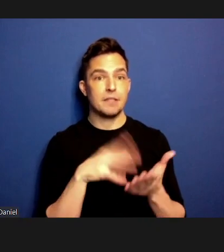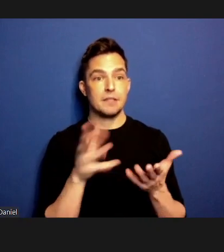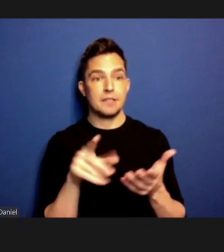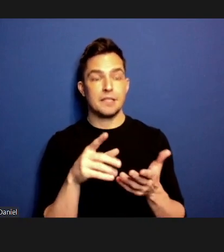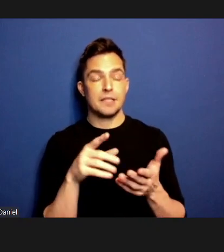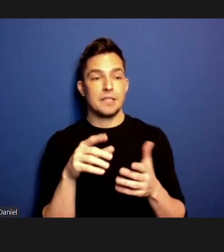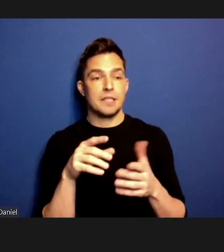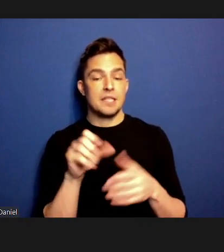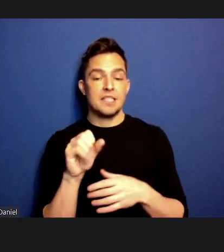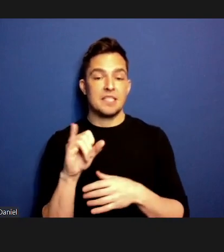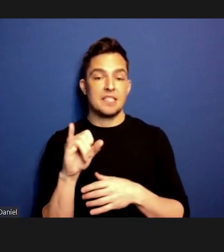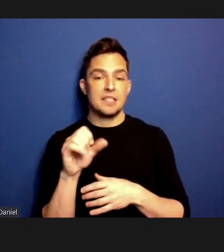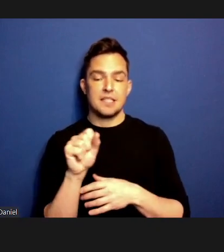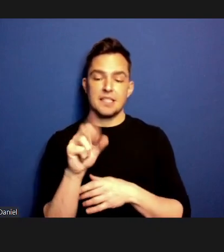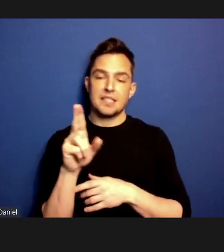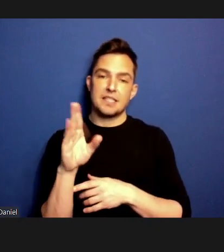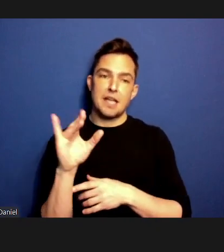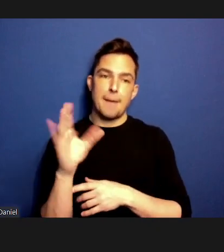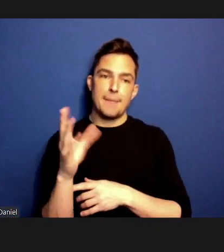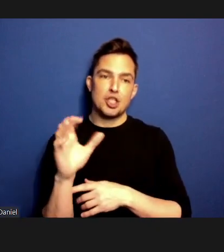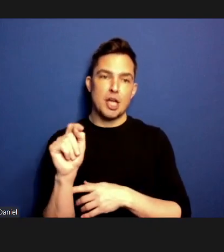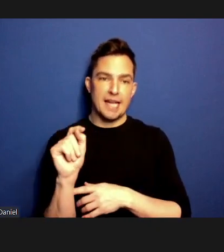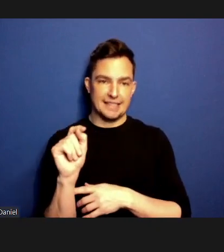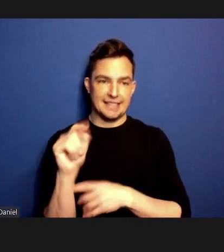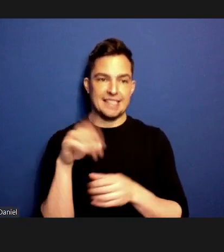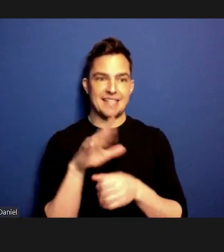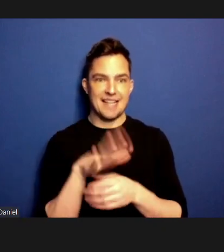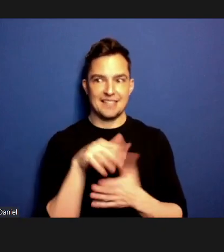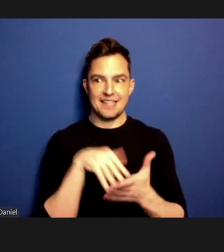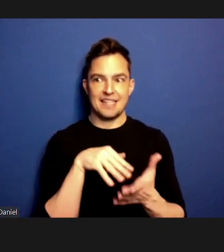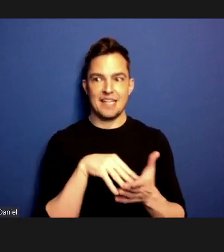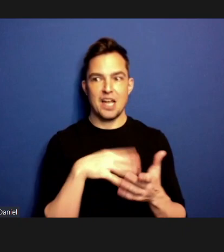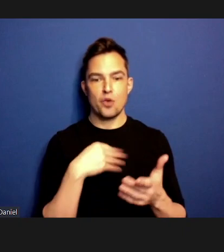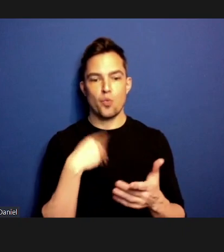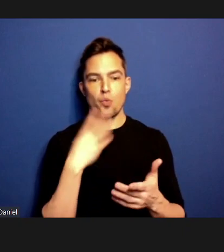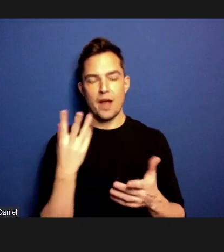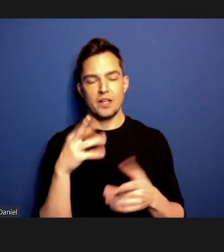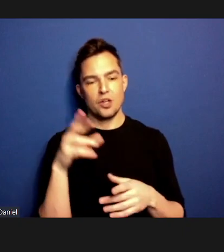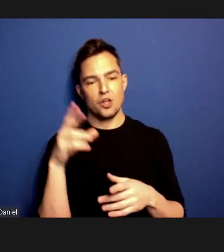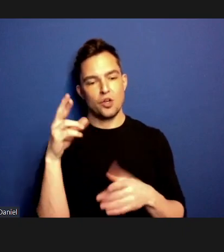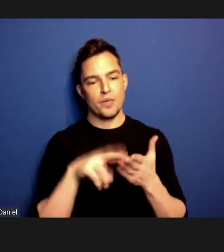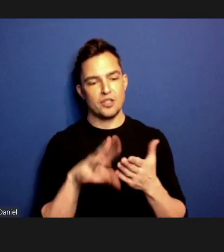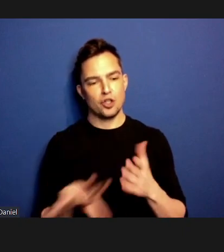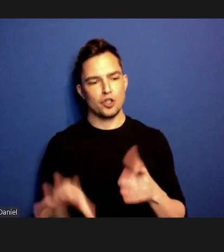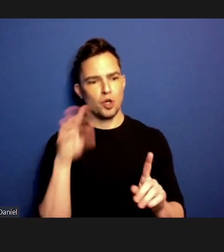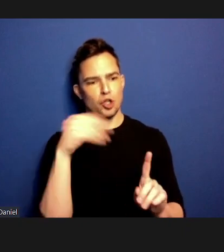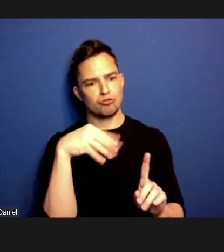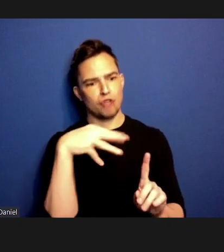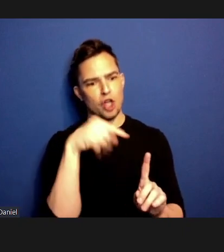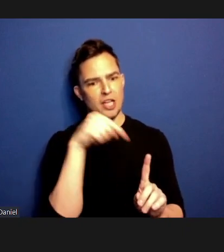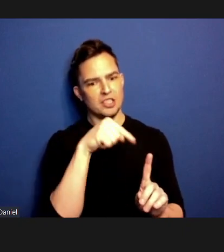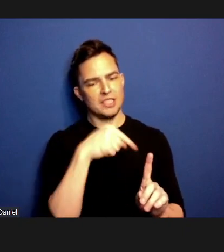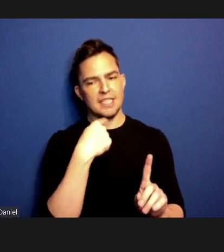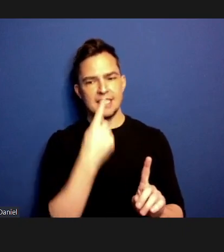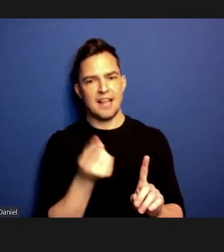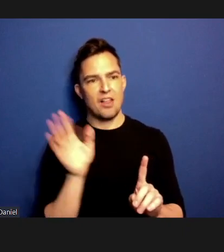and were literally hauled out to this conference by white researchers to tell their story in